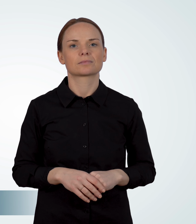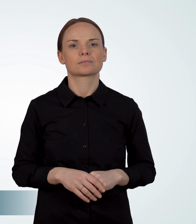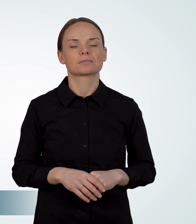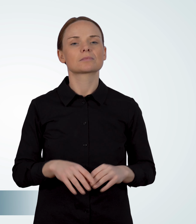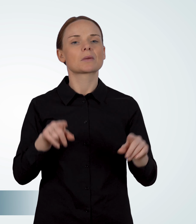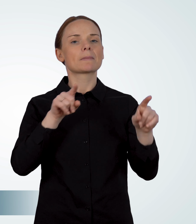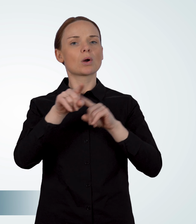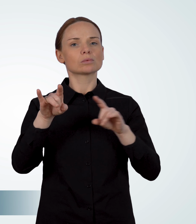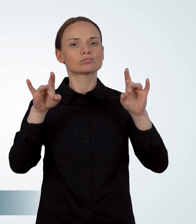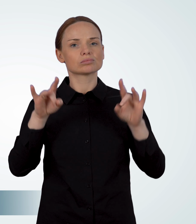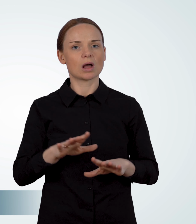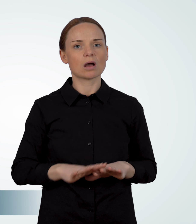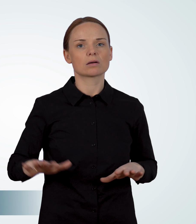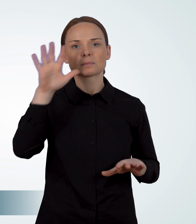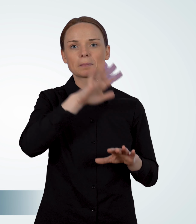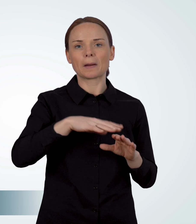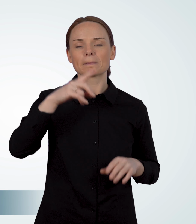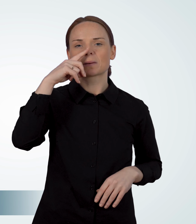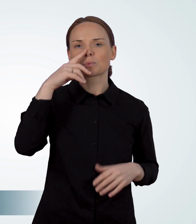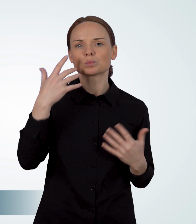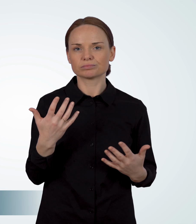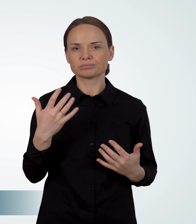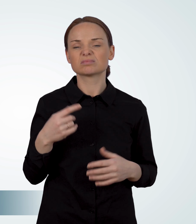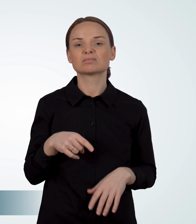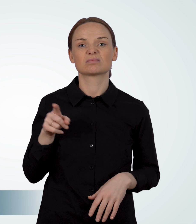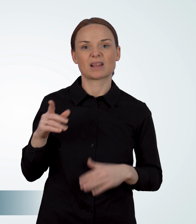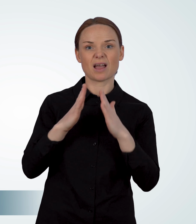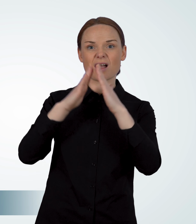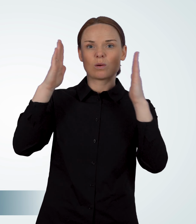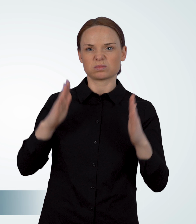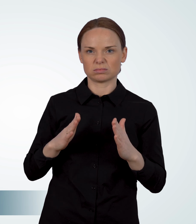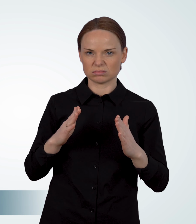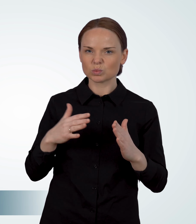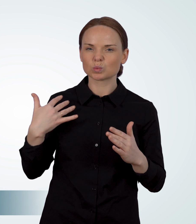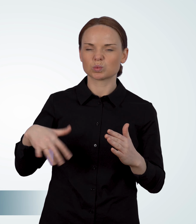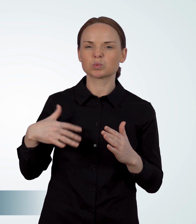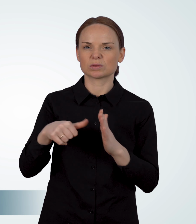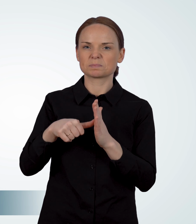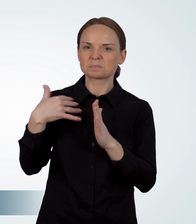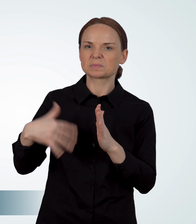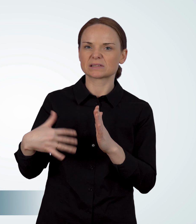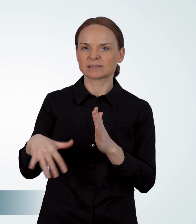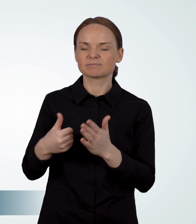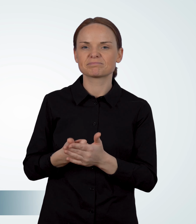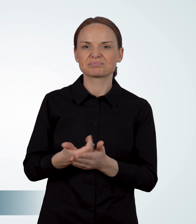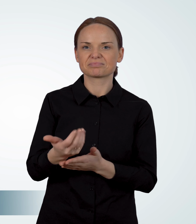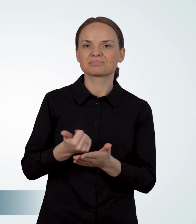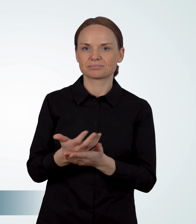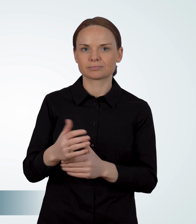Housing is the biggest cost for many Australian households.